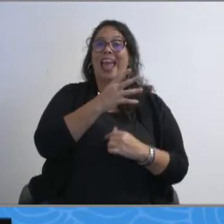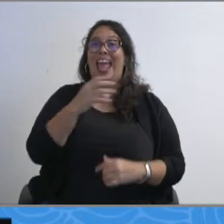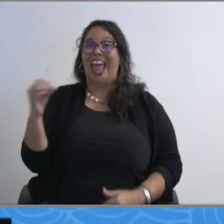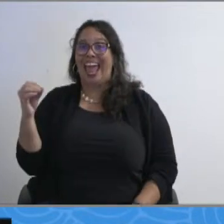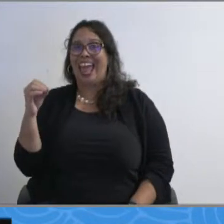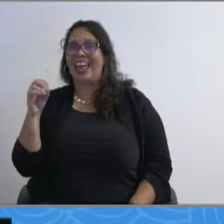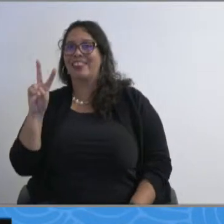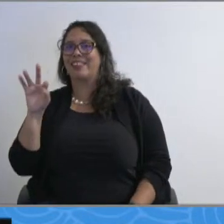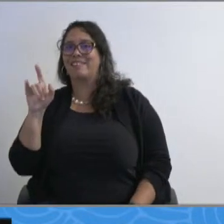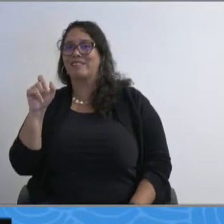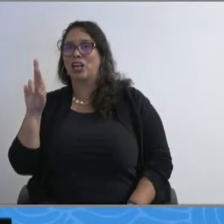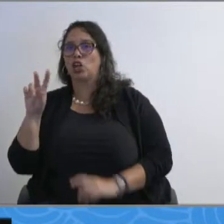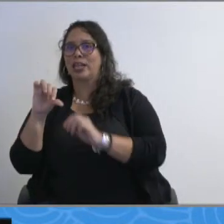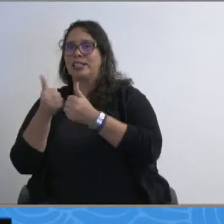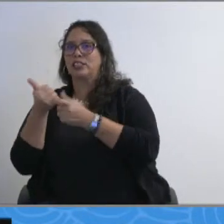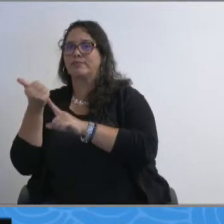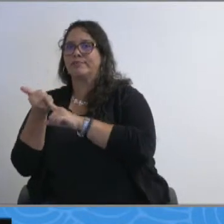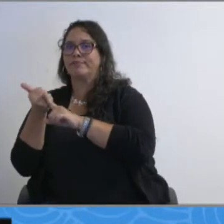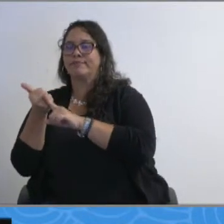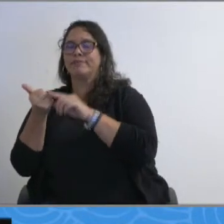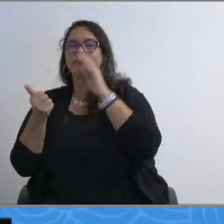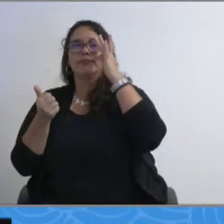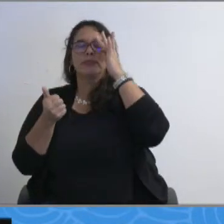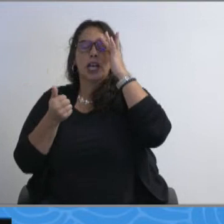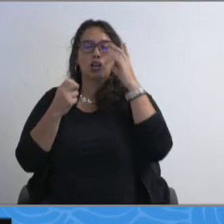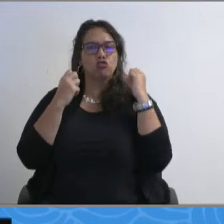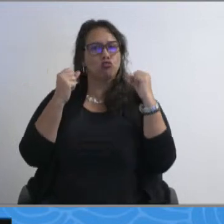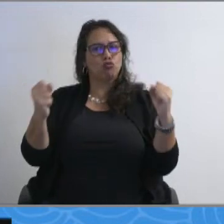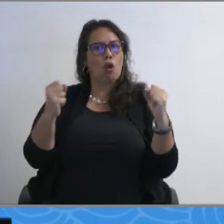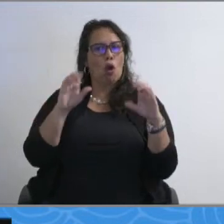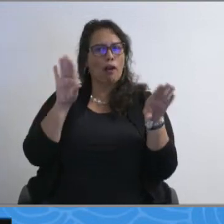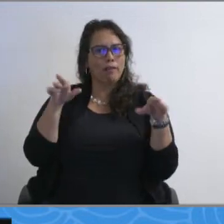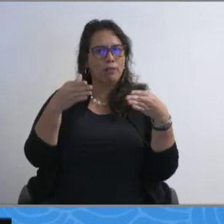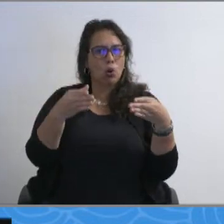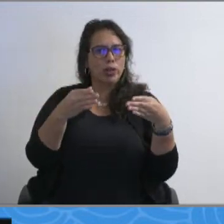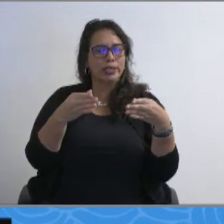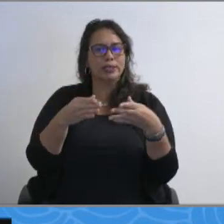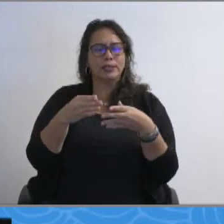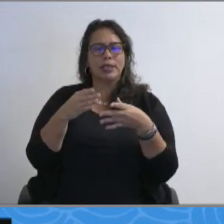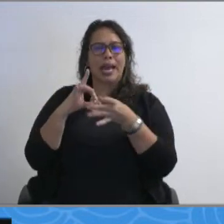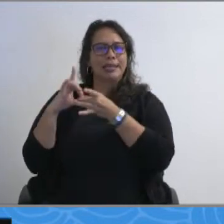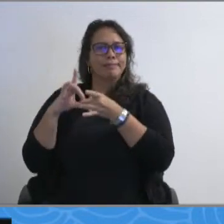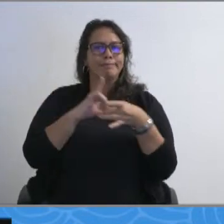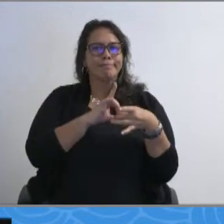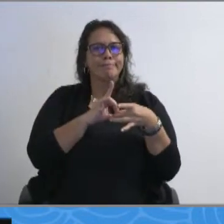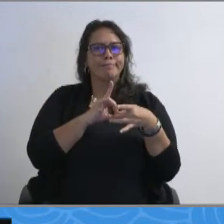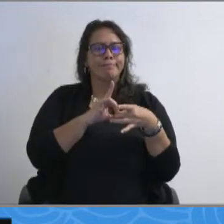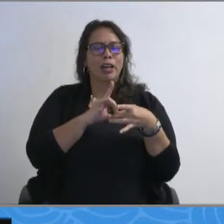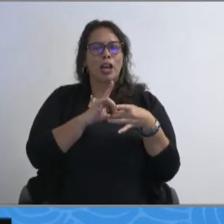And that there is a strong focus on centering relationships for our students.